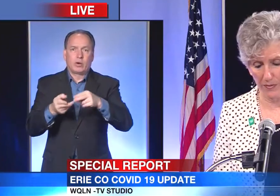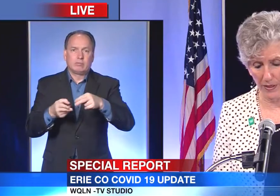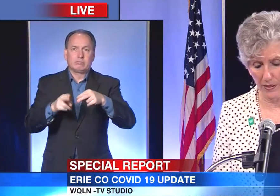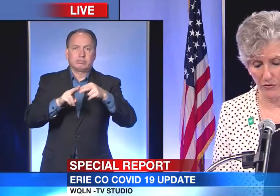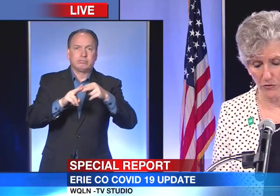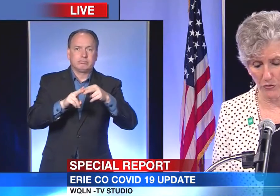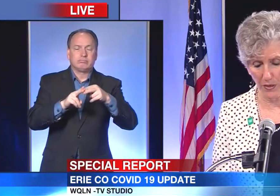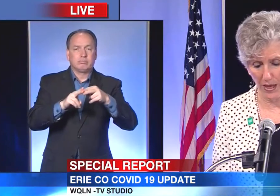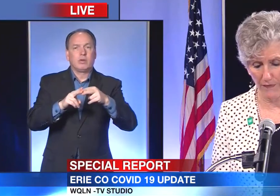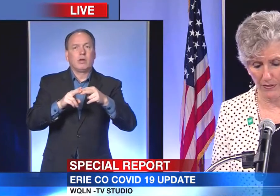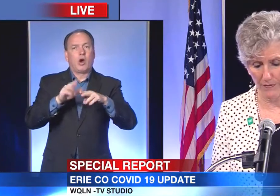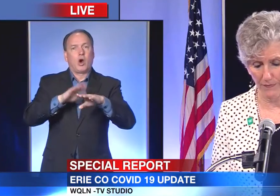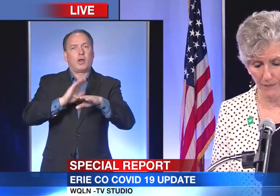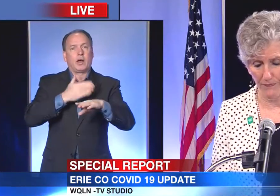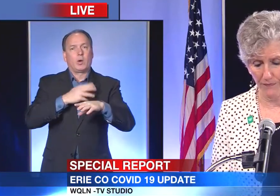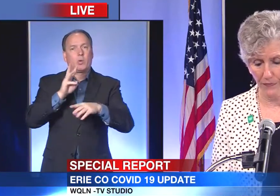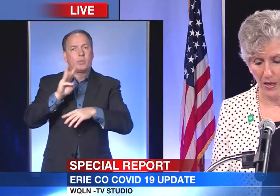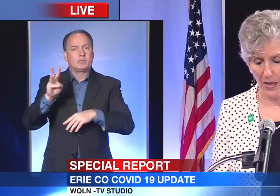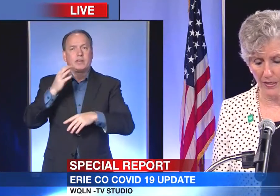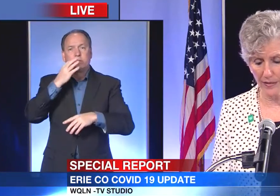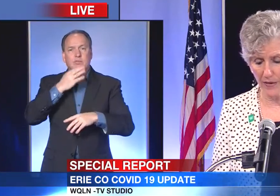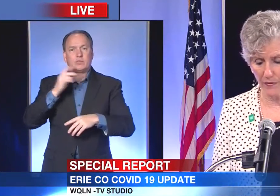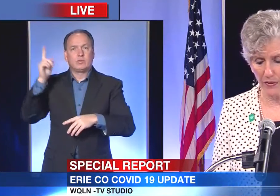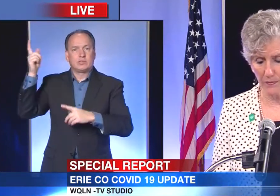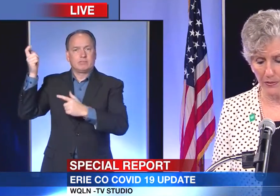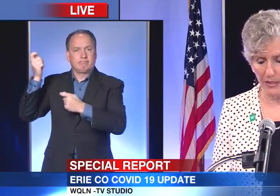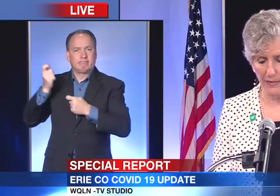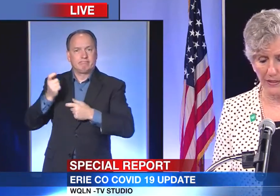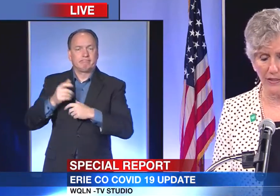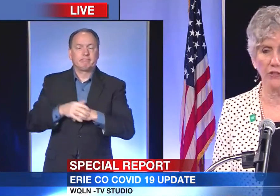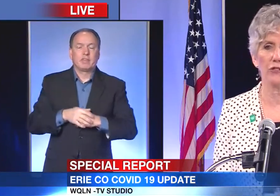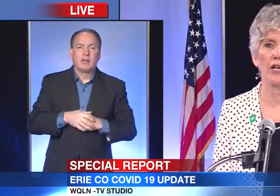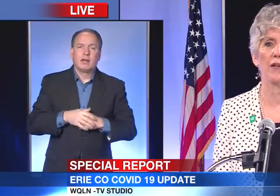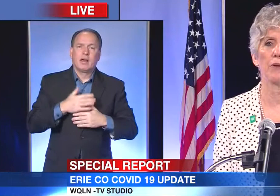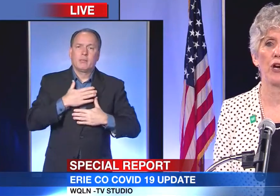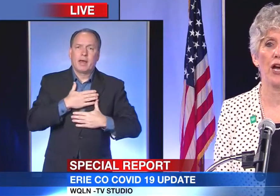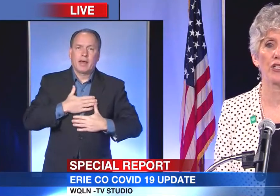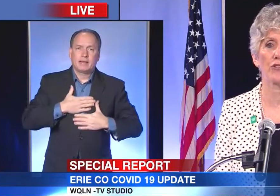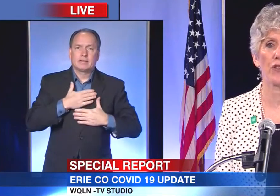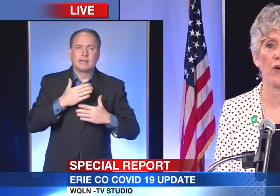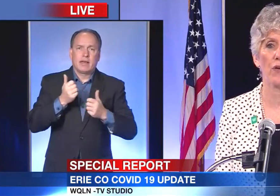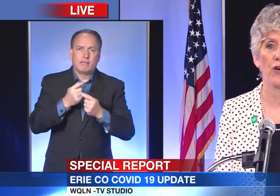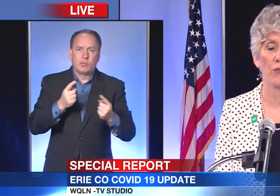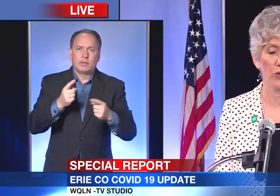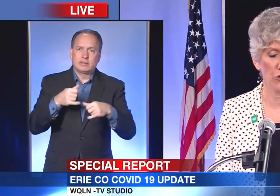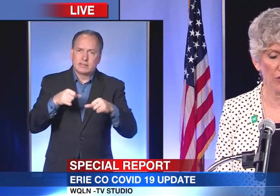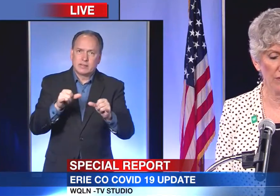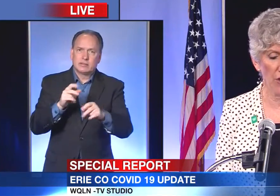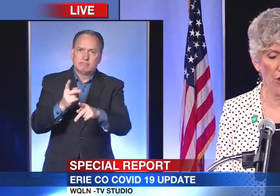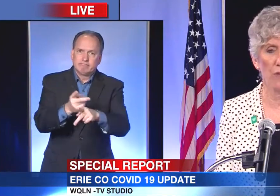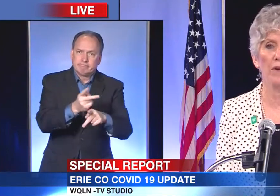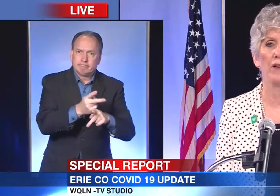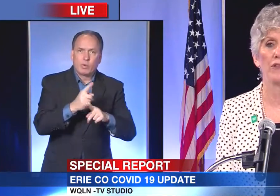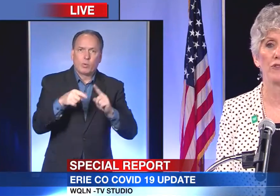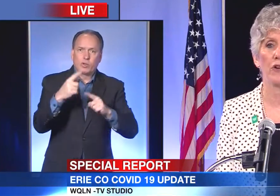WE EXPECT THIS GUIDANCE WILL ONLY BE ENHANCED AS WE GO FORWARD. WE WILL GET THAT ON OUR WEBSITE AS SOON AS WE HAVE IT. I ASK EVERYONE TO PLEASE